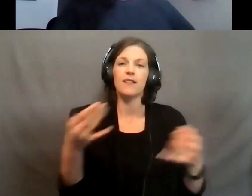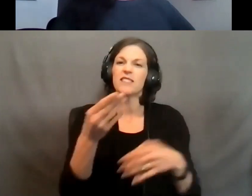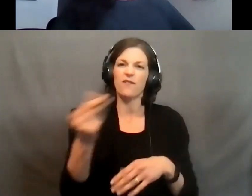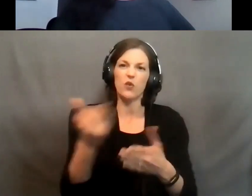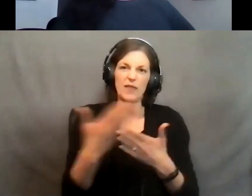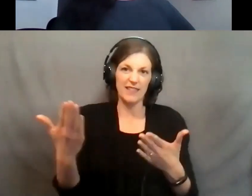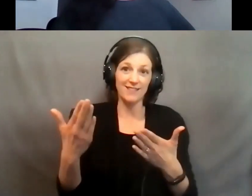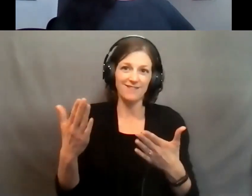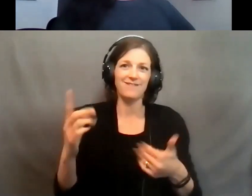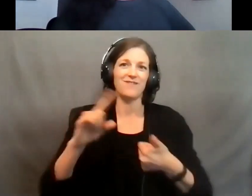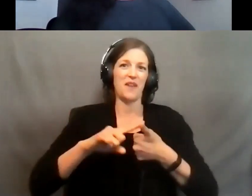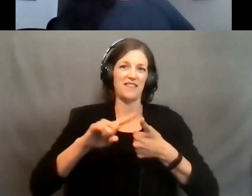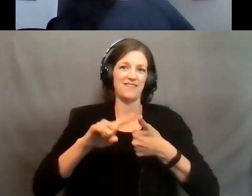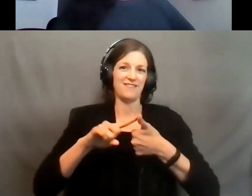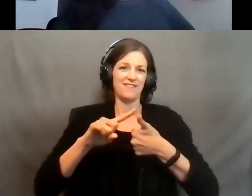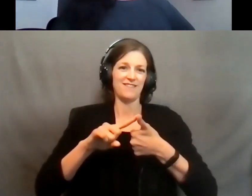13:07:37 >>FELICE J. LEVINE: